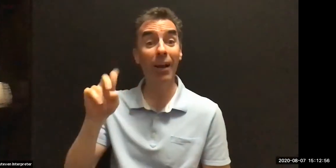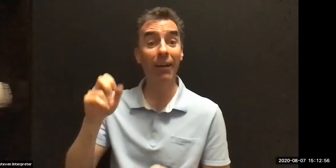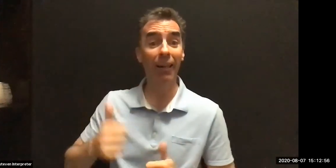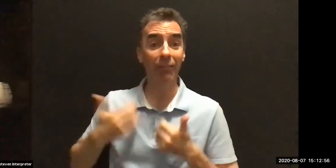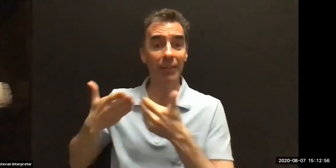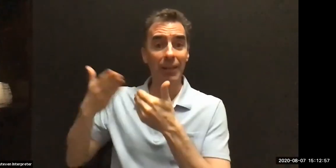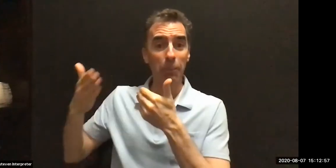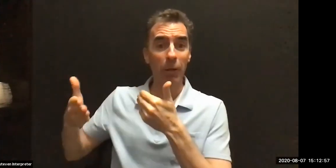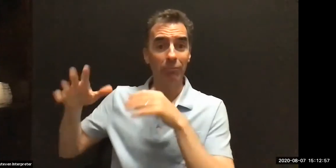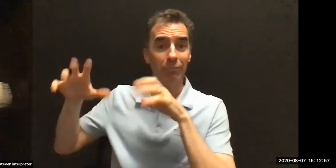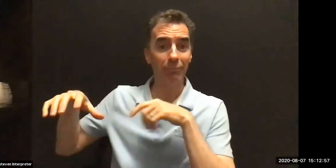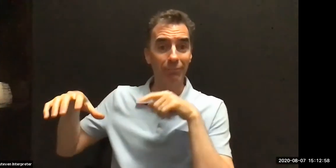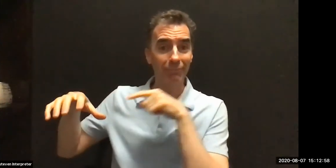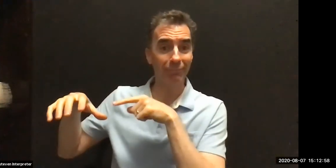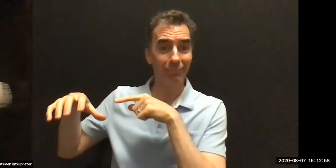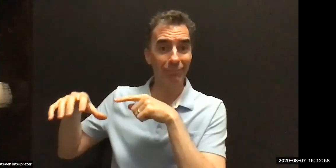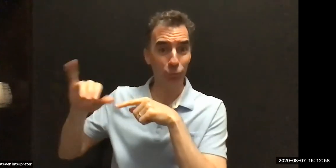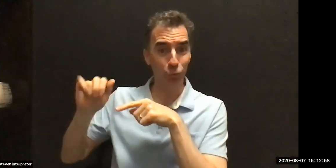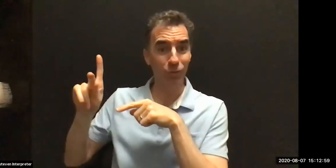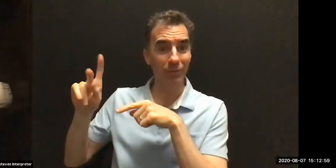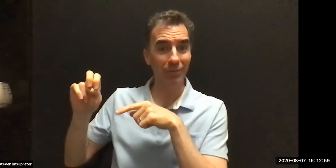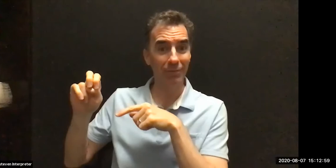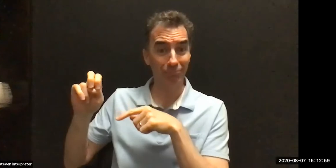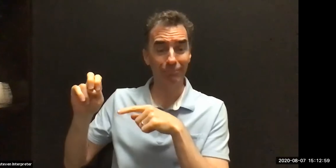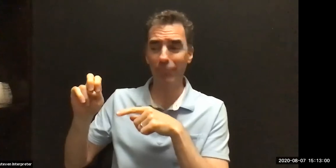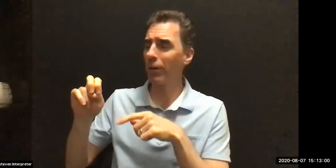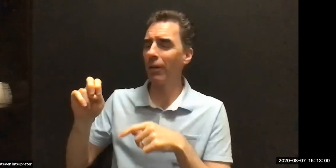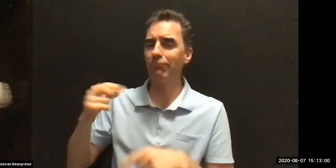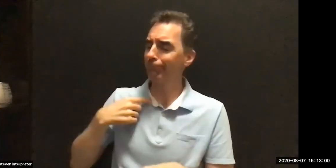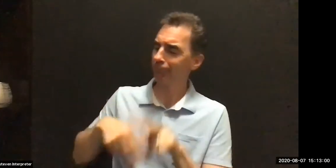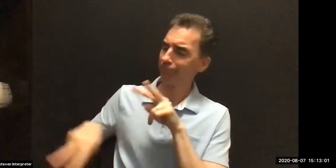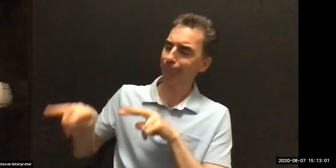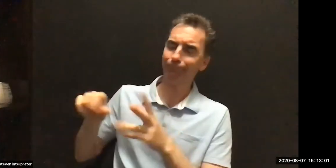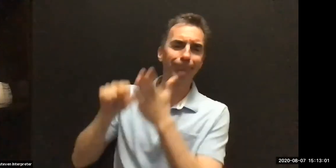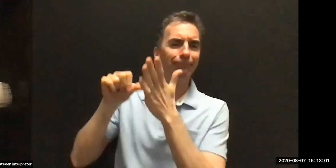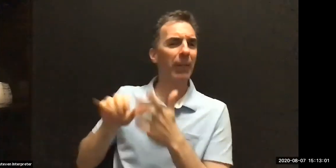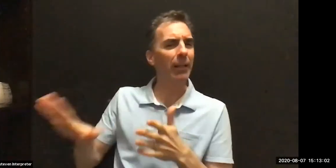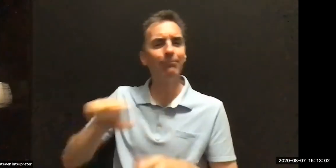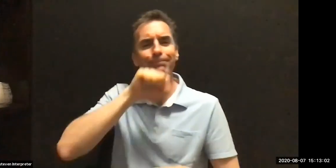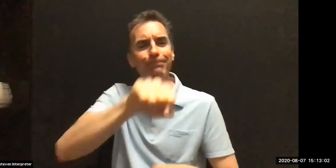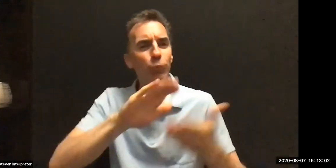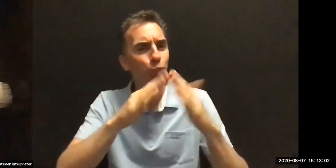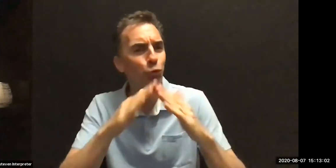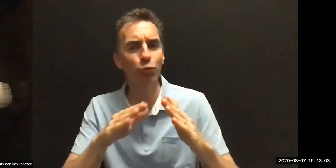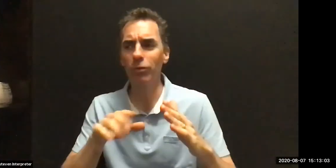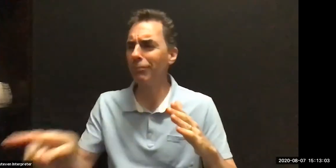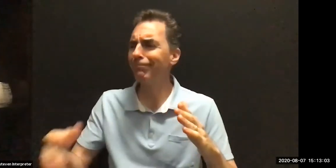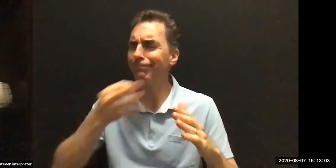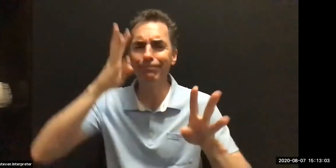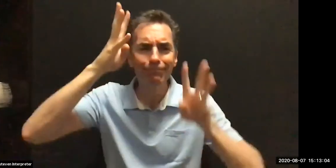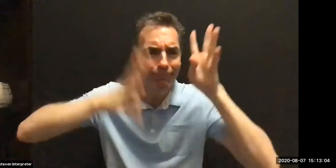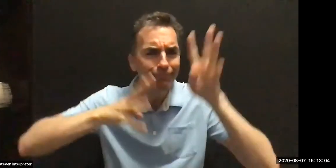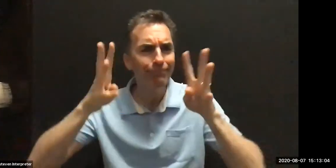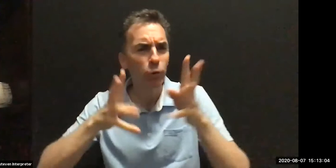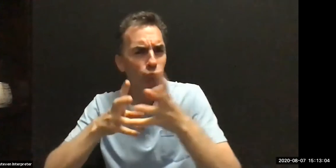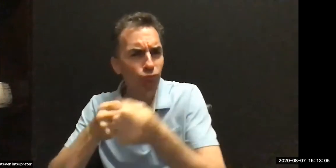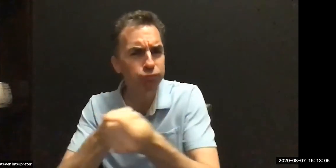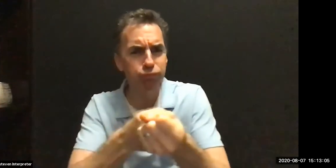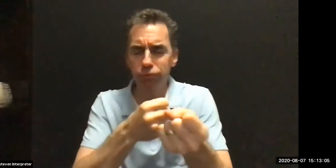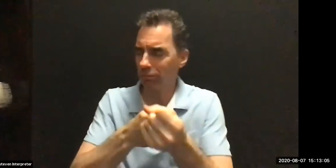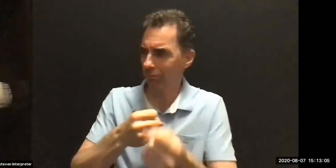Karen Crocket: Good man. He is the most community oriented innovative person I've ever met. And I'm really looking forward to this workshop. Thank you.